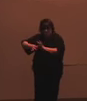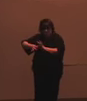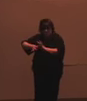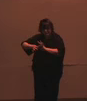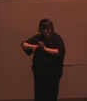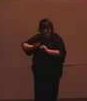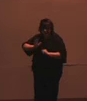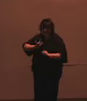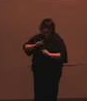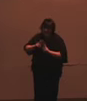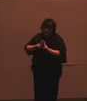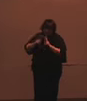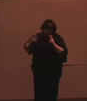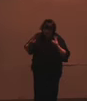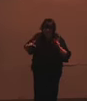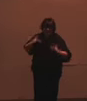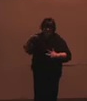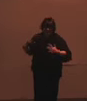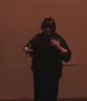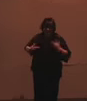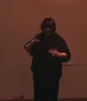So the functional architecture is not so bad.